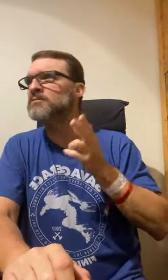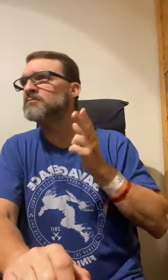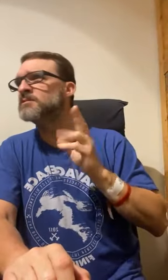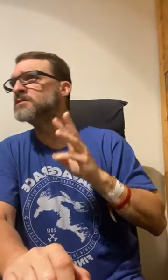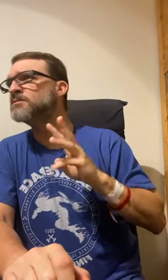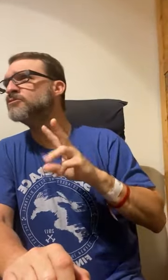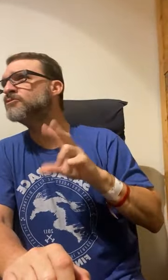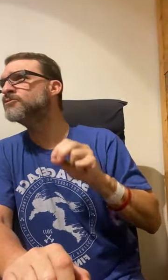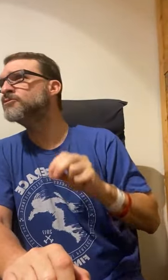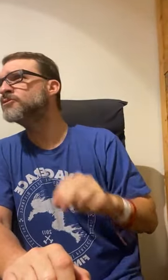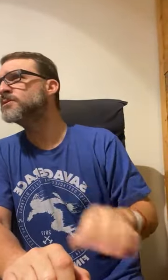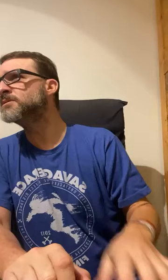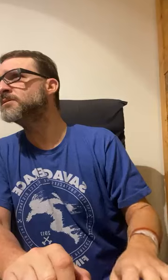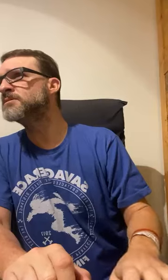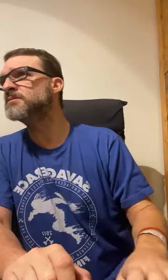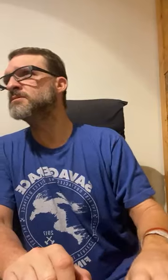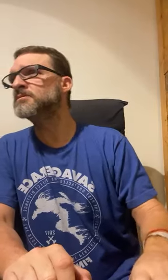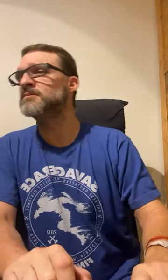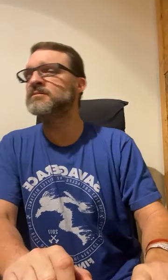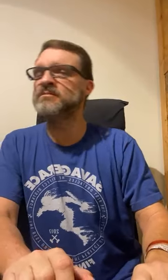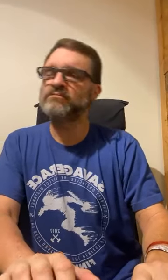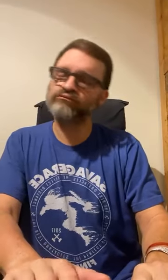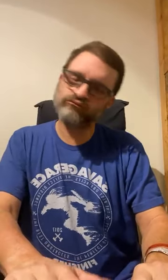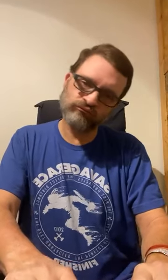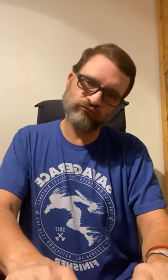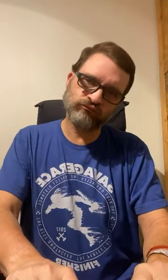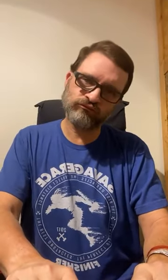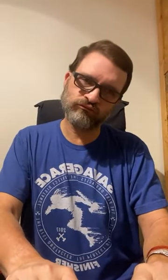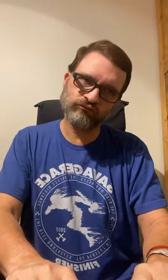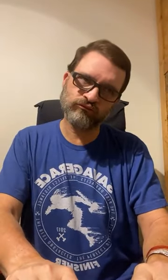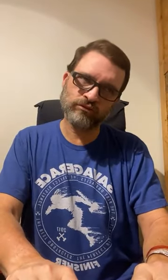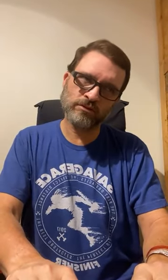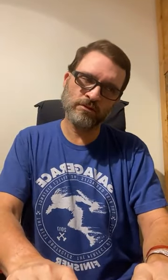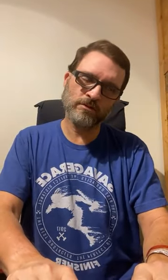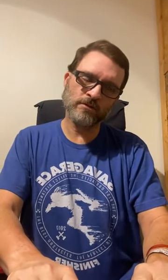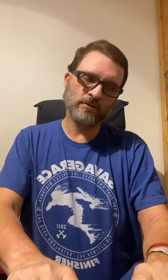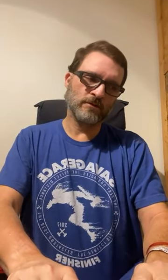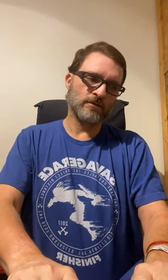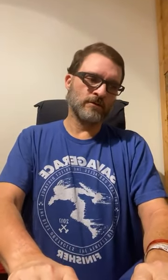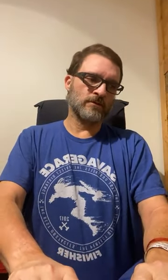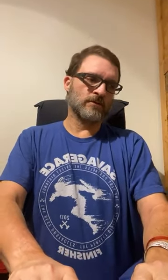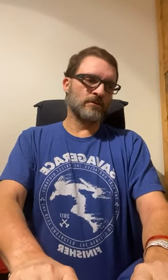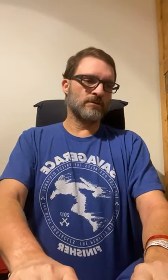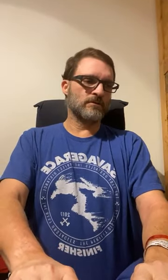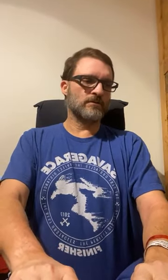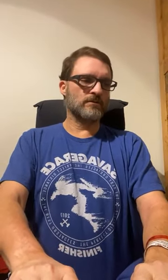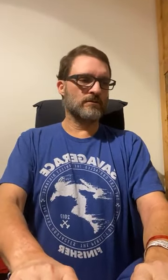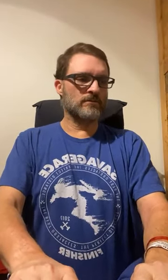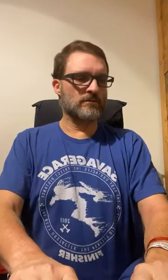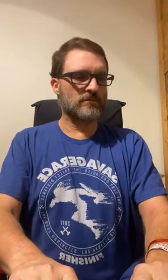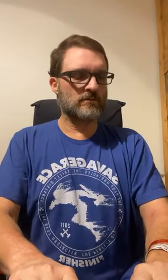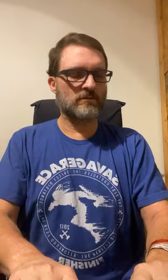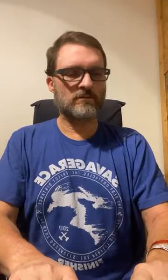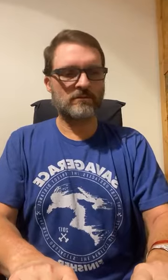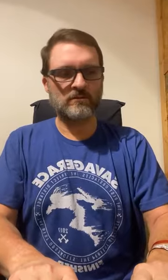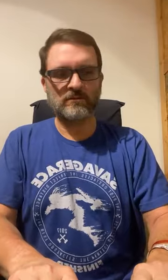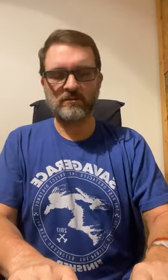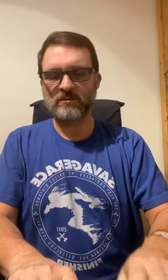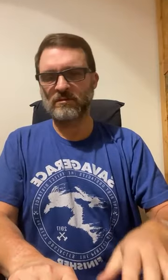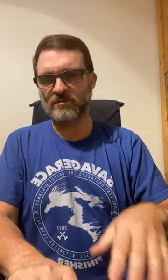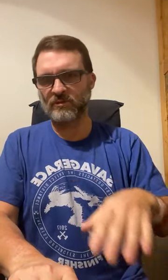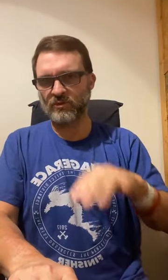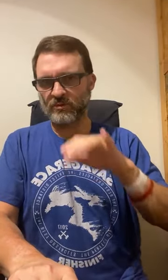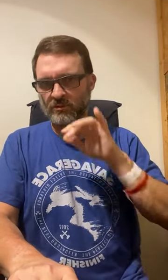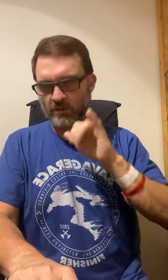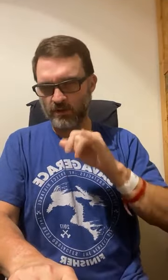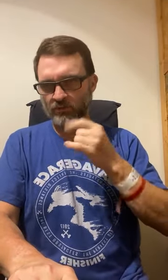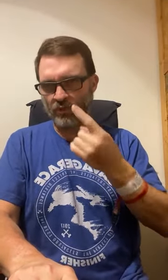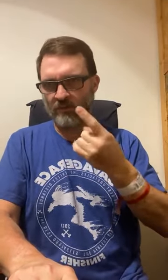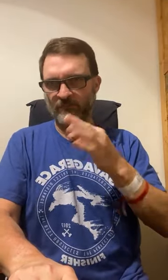Like now I'm looking at the clock and want it to hurry up to be 6:30